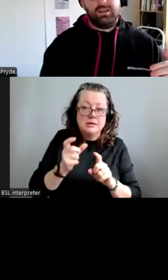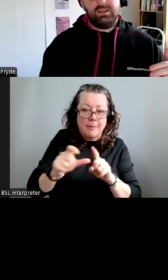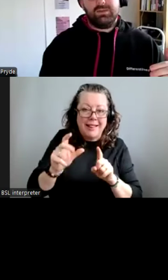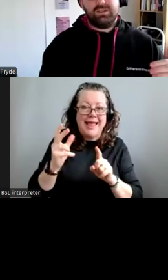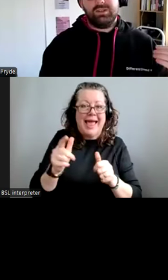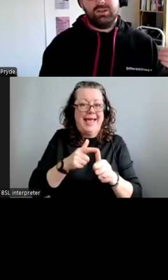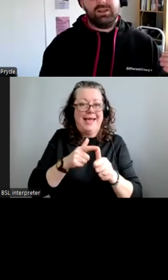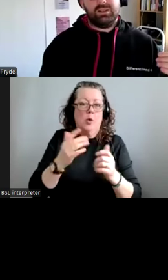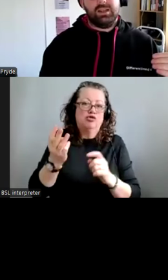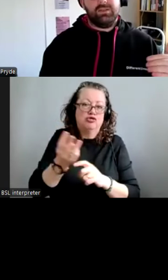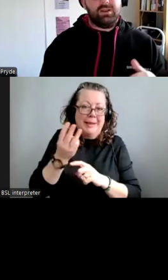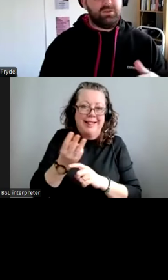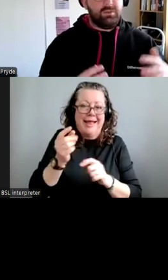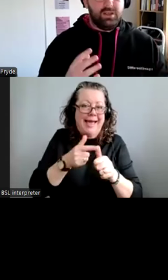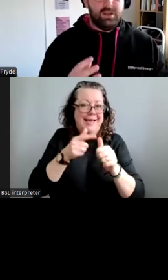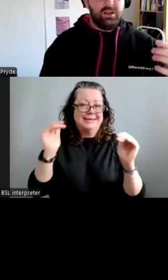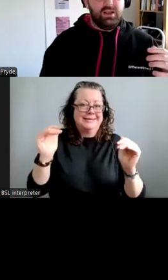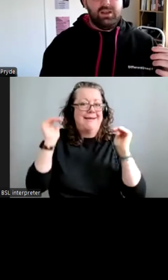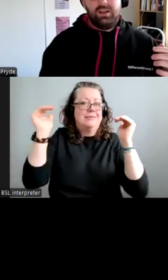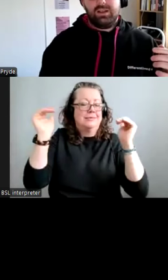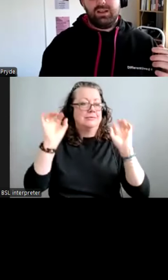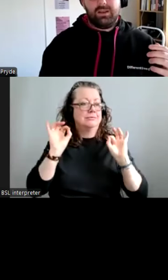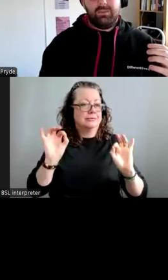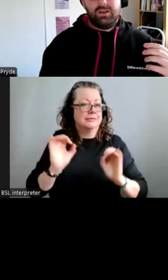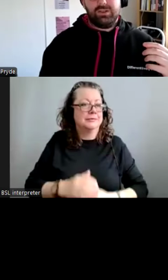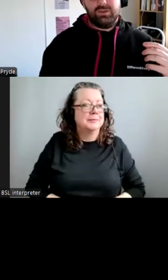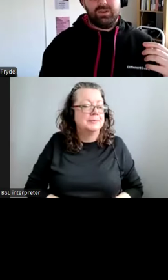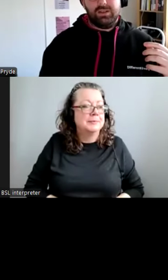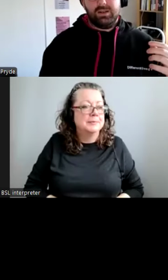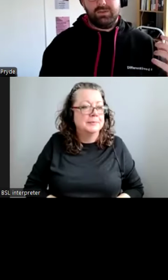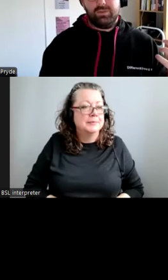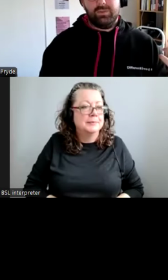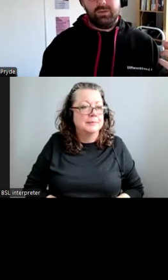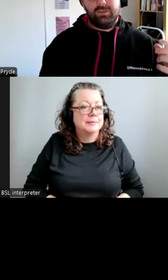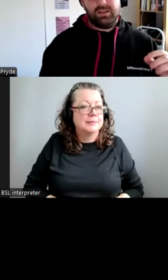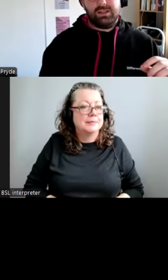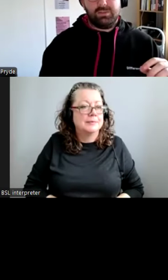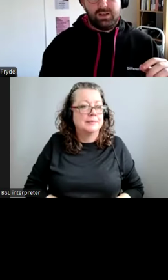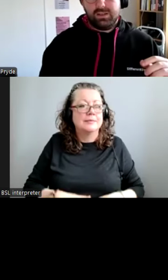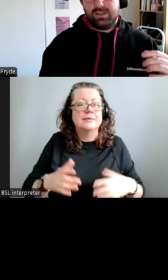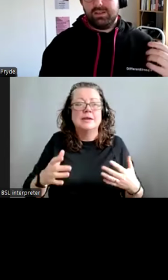Then in terms of just jumping in to give a little minute or two in terms of a proper optimized experience,